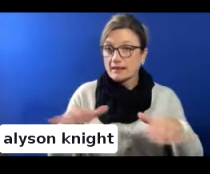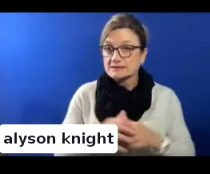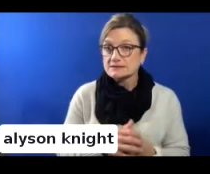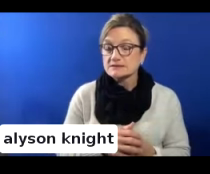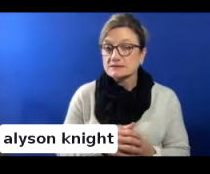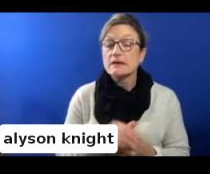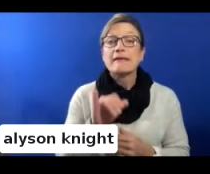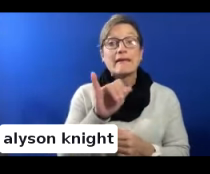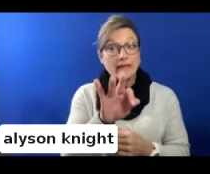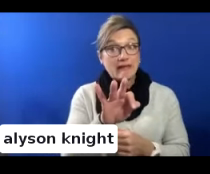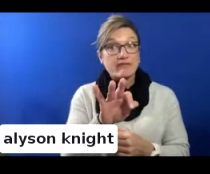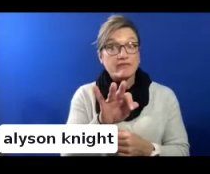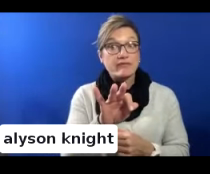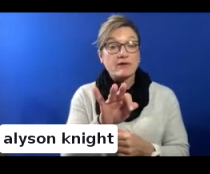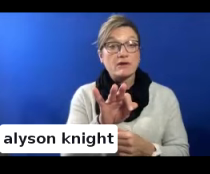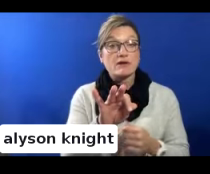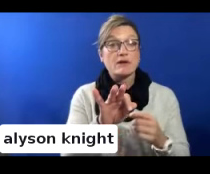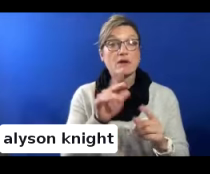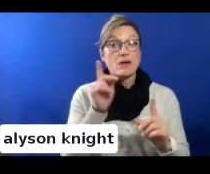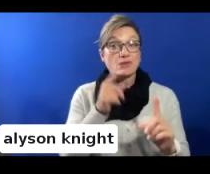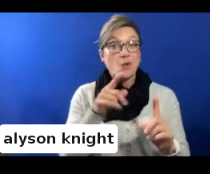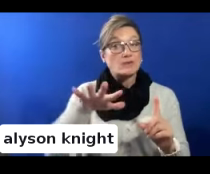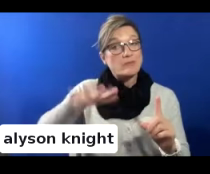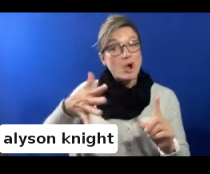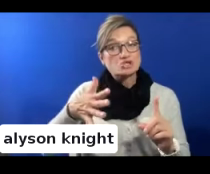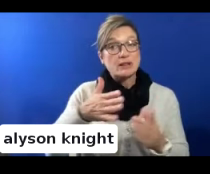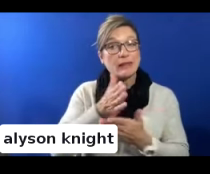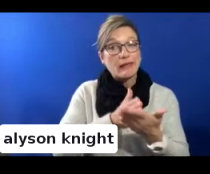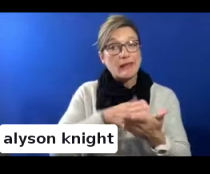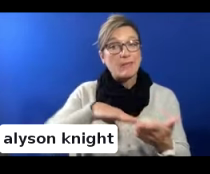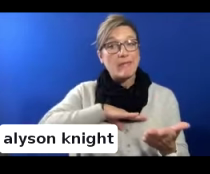On the other hand, if this goal was partially met, then your response